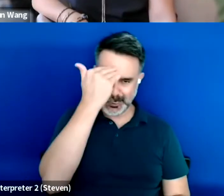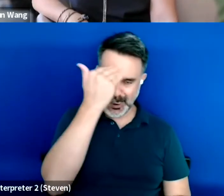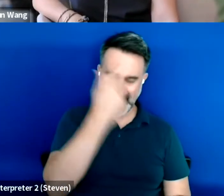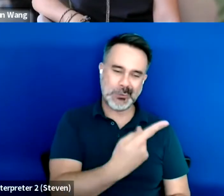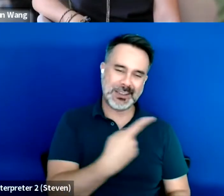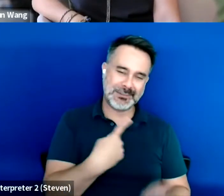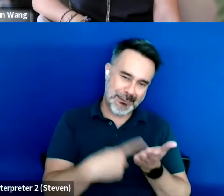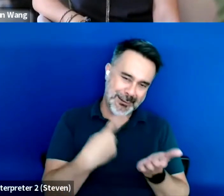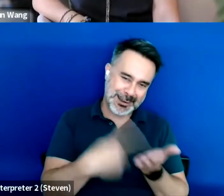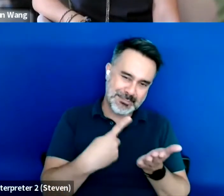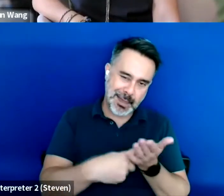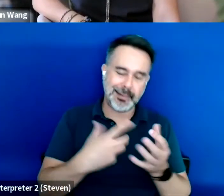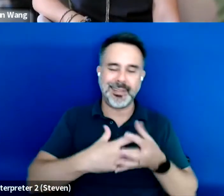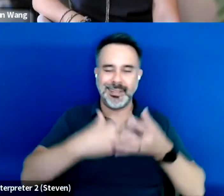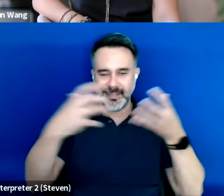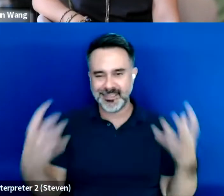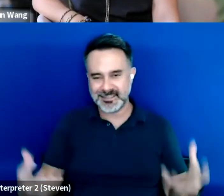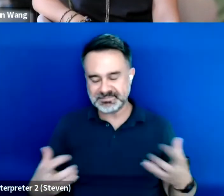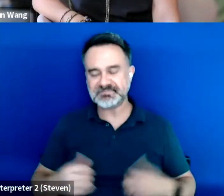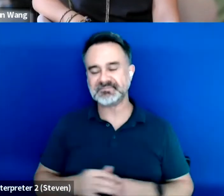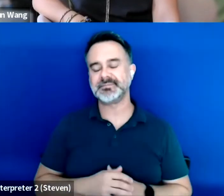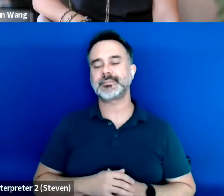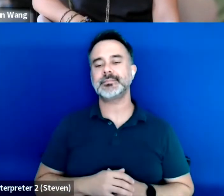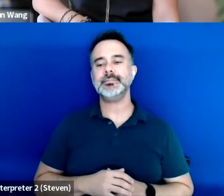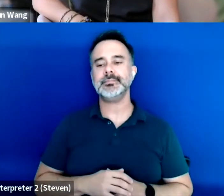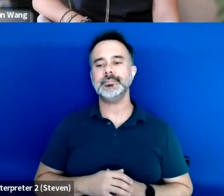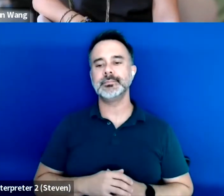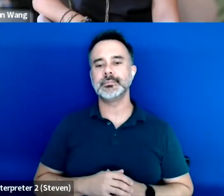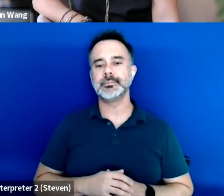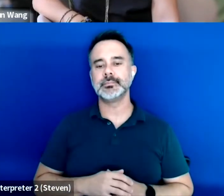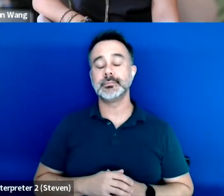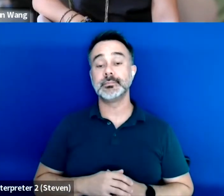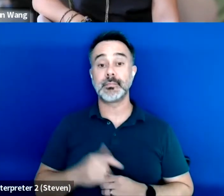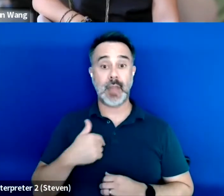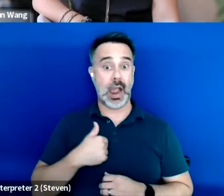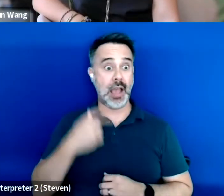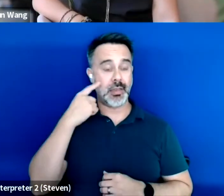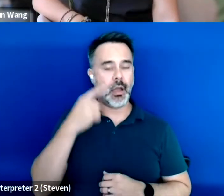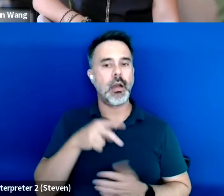So their slightly negative thing about my book was that it wasn't, like, gruesome enough,